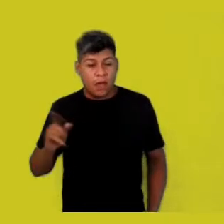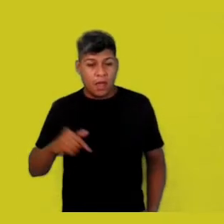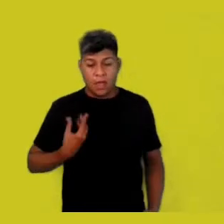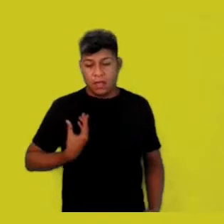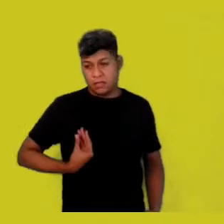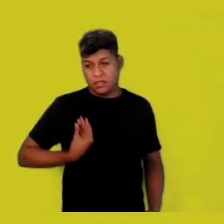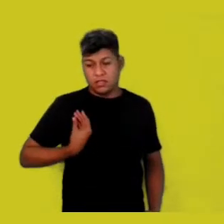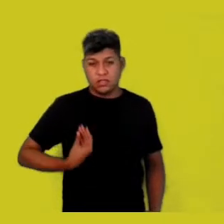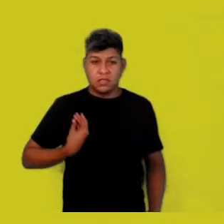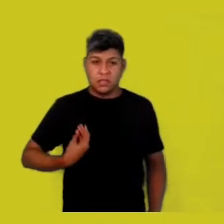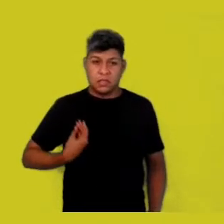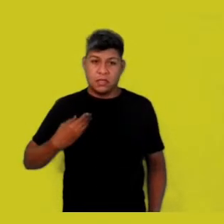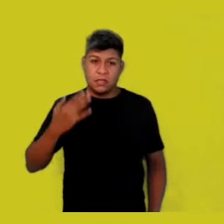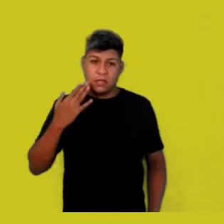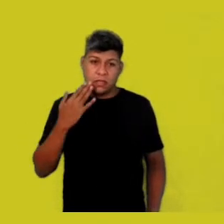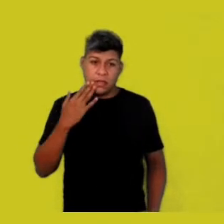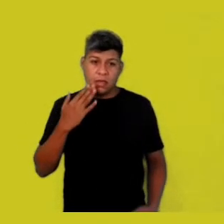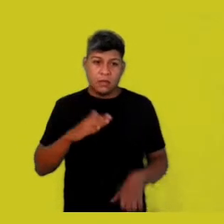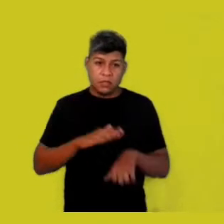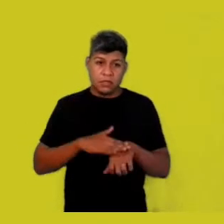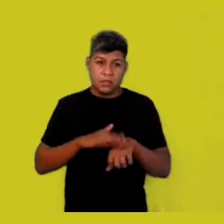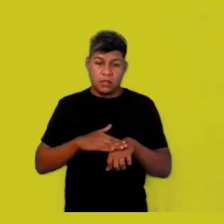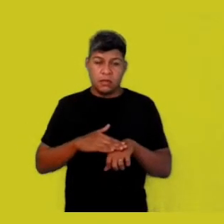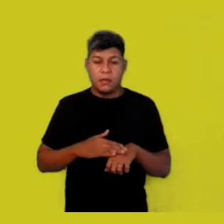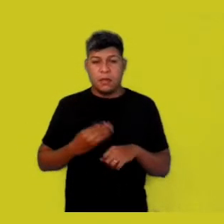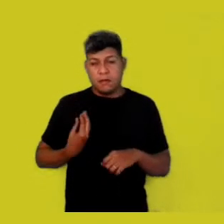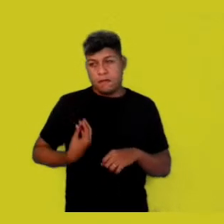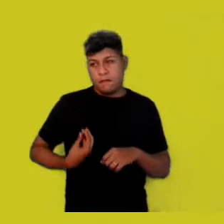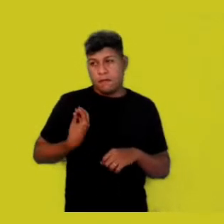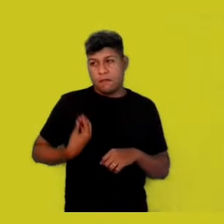in what Tiganá might call savoring life. Right?